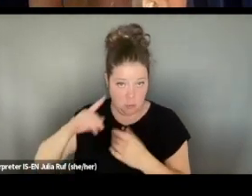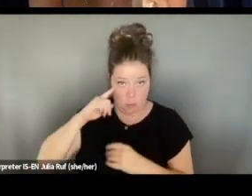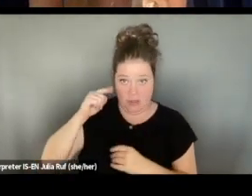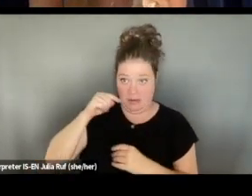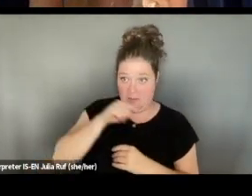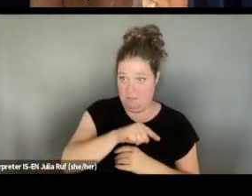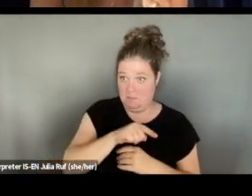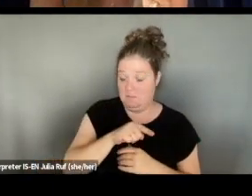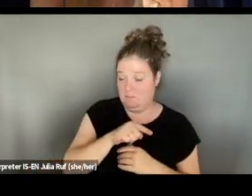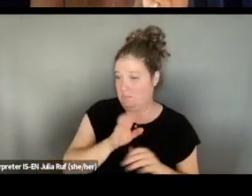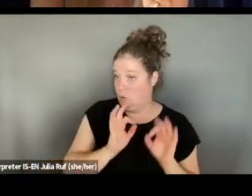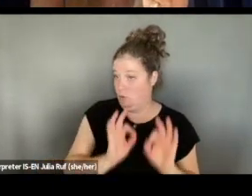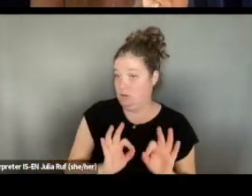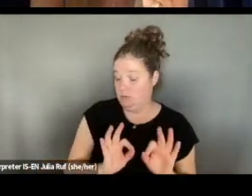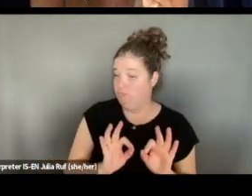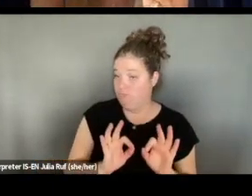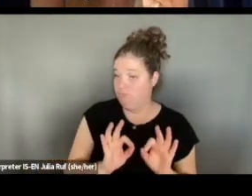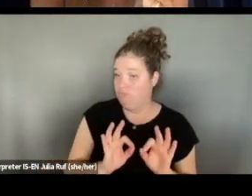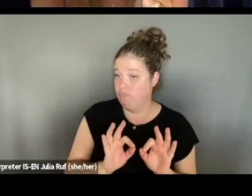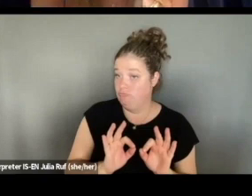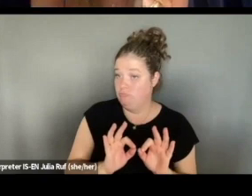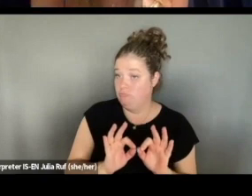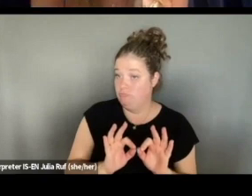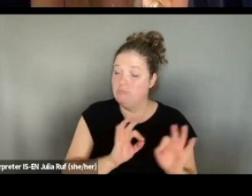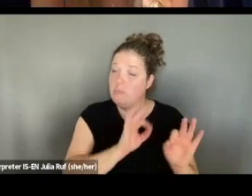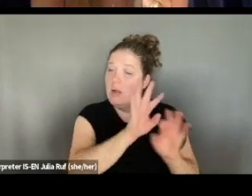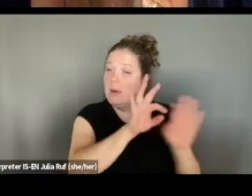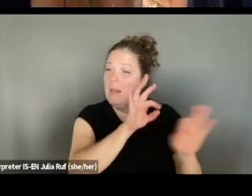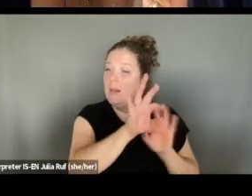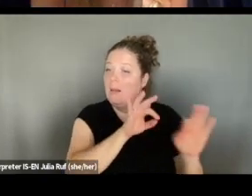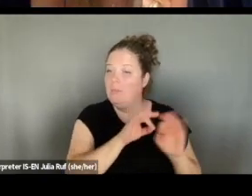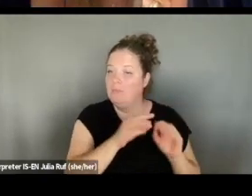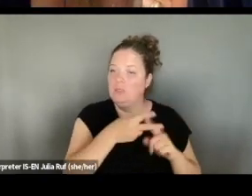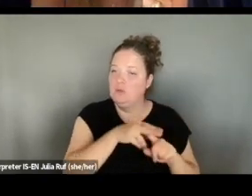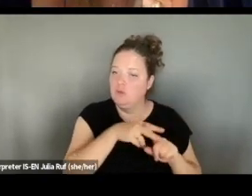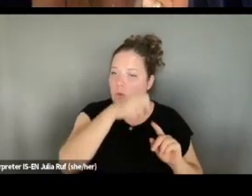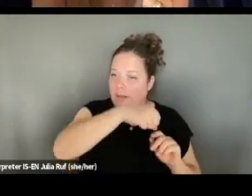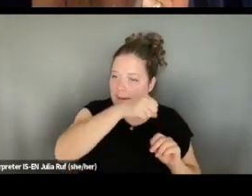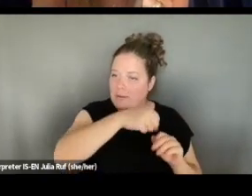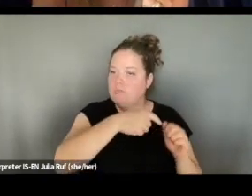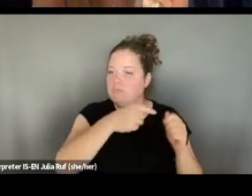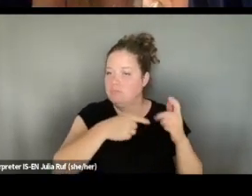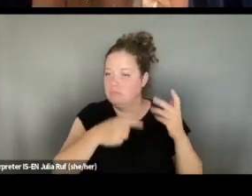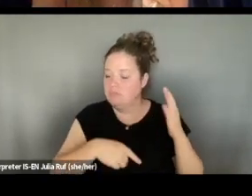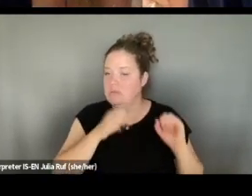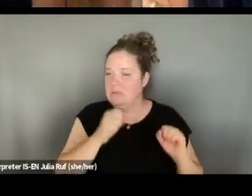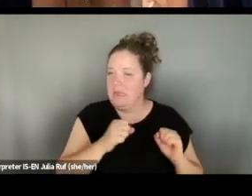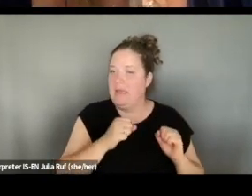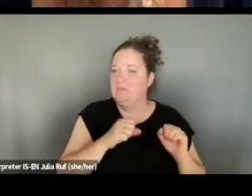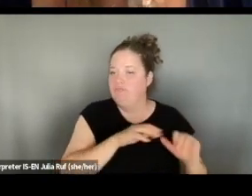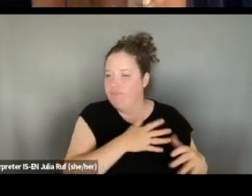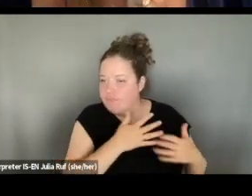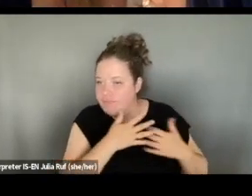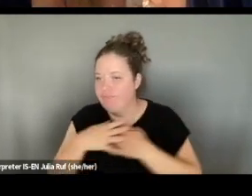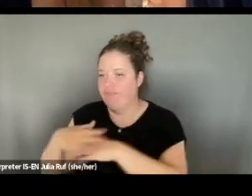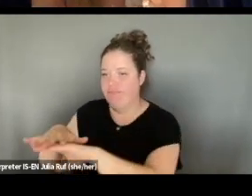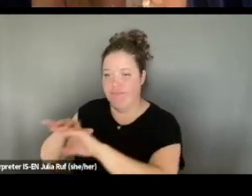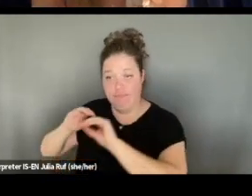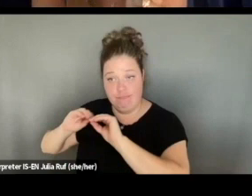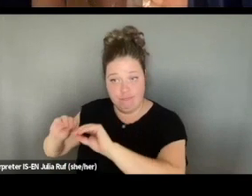then would you think that this kind of material this training material would be useful for you? Could you imagine